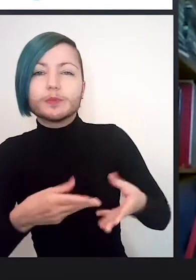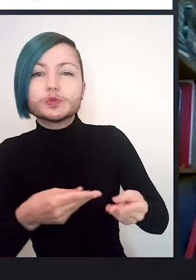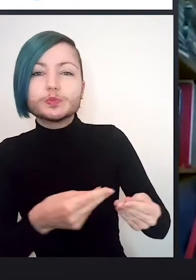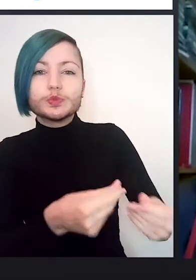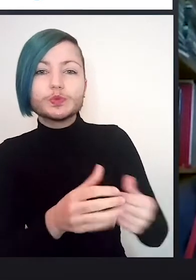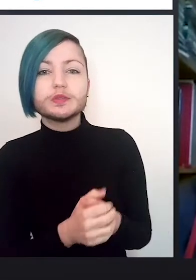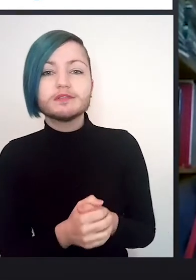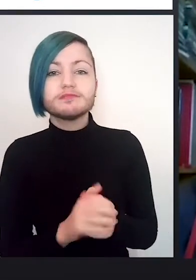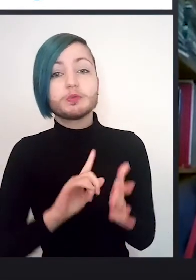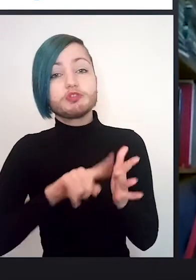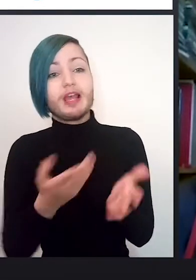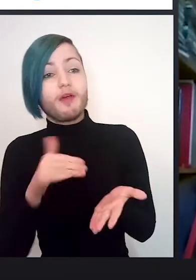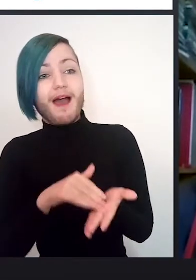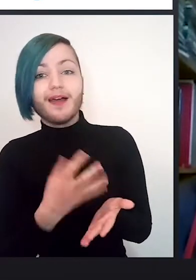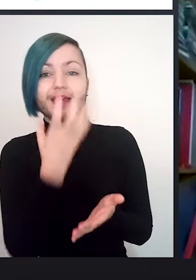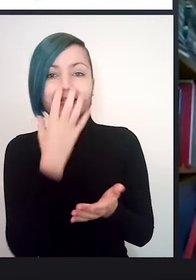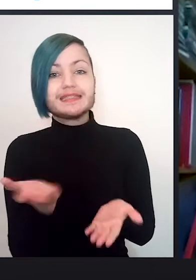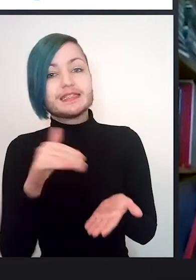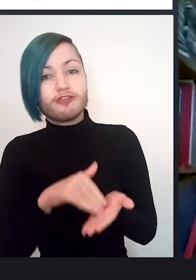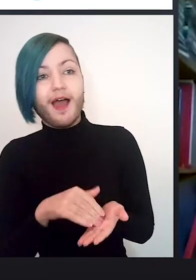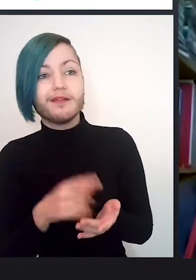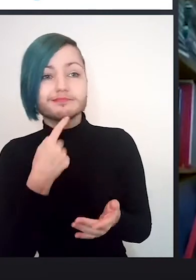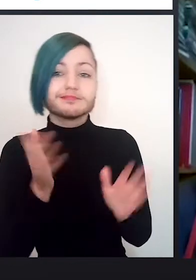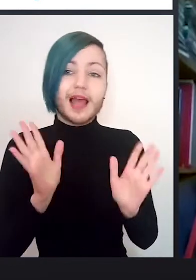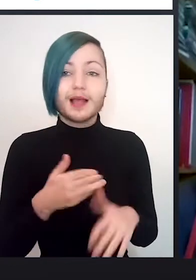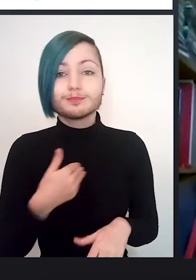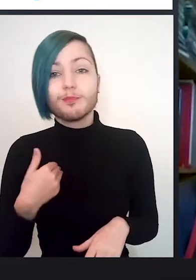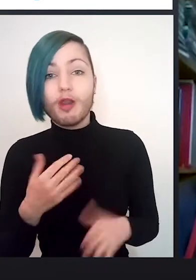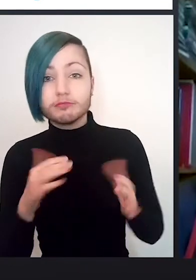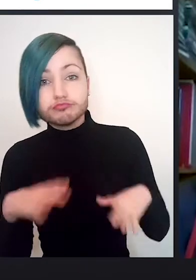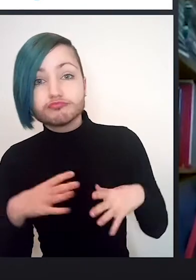James comes in, the anaesthetist comes in, "Hello, good morning. Are you ready?"